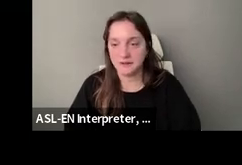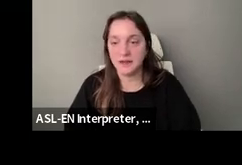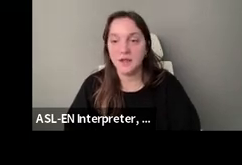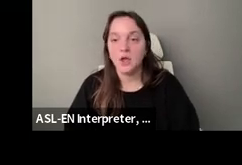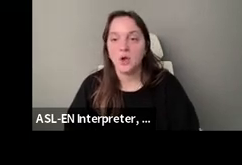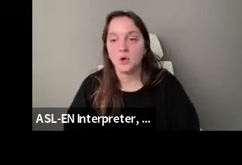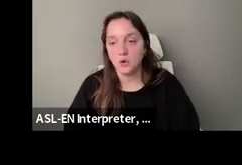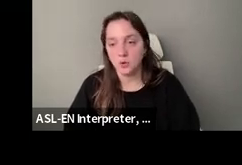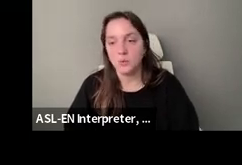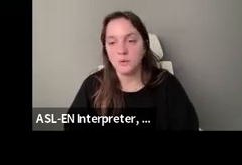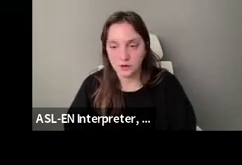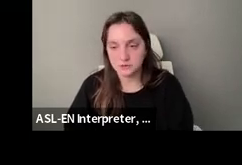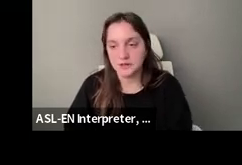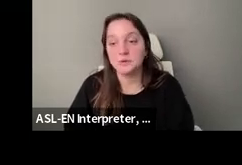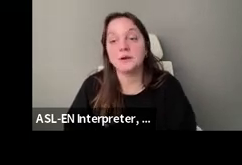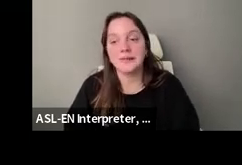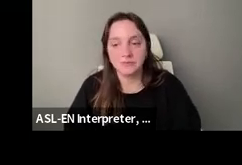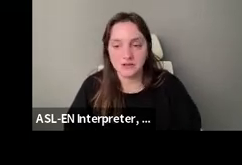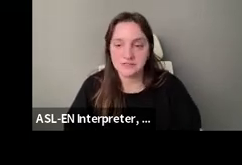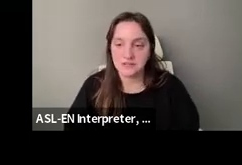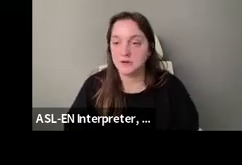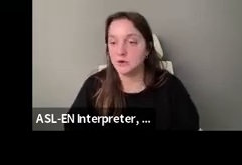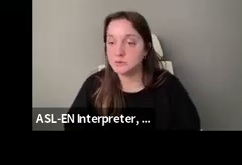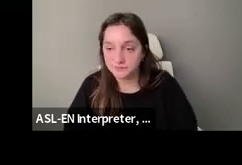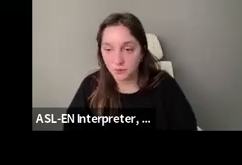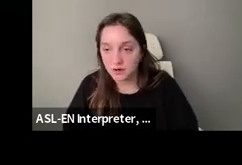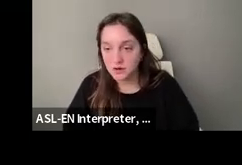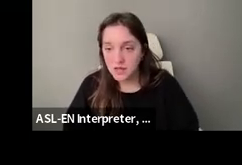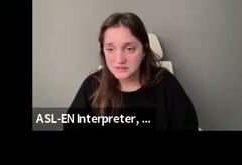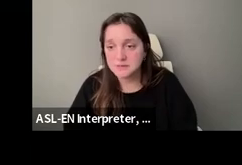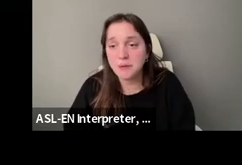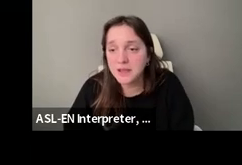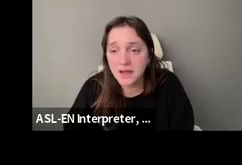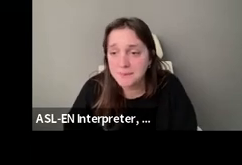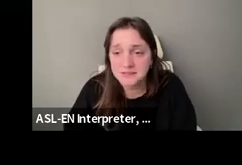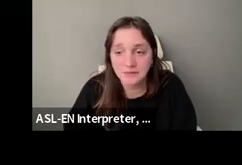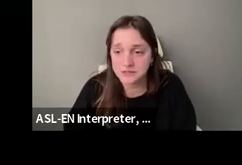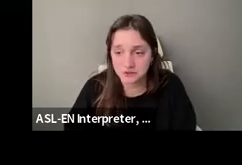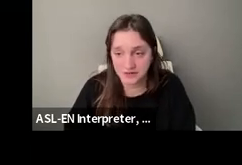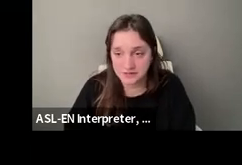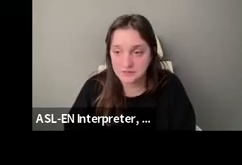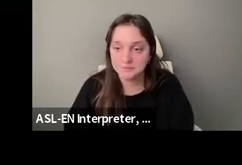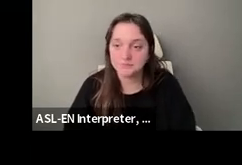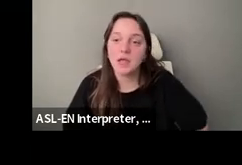their son who was 4 to bike up and down the street. Now, there wasn't a parent outside